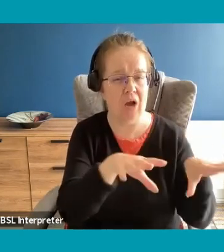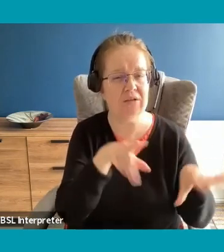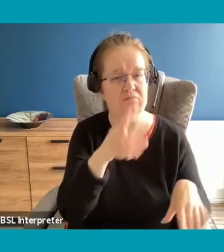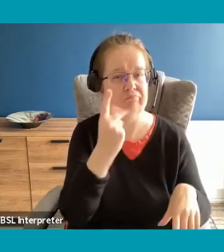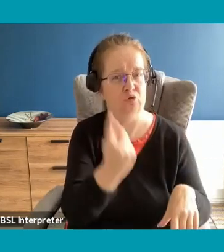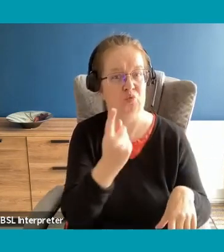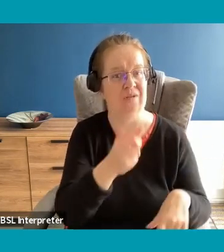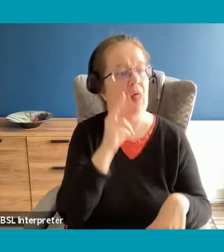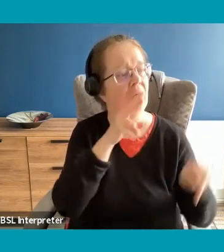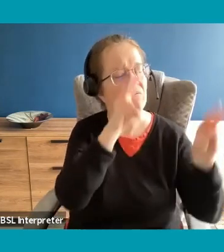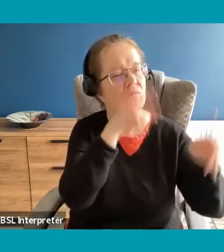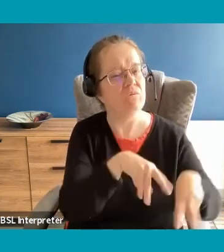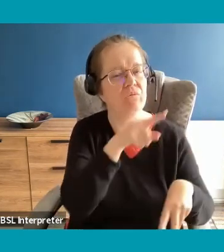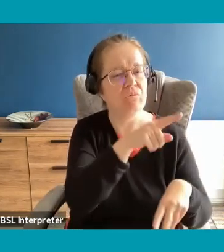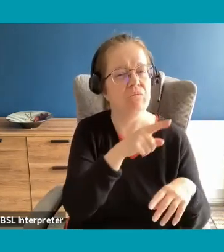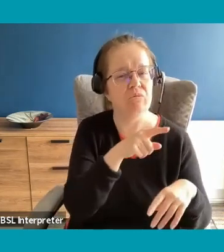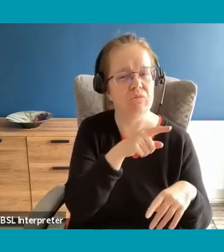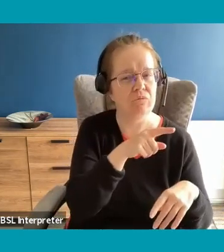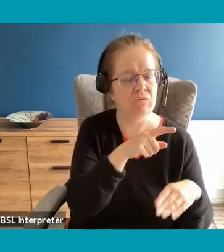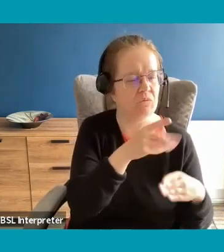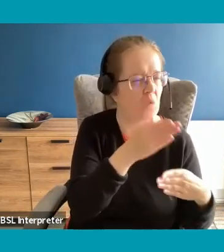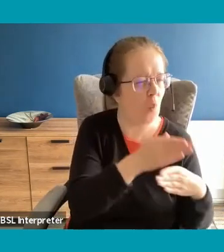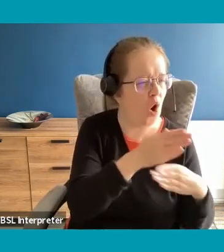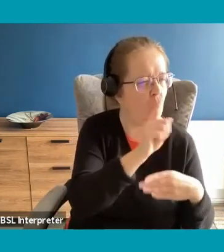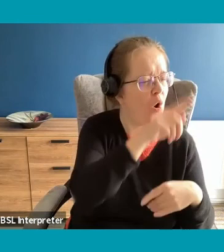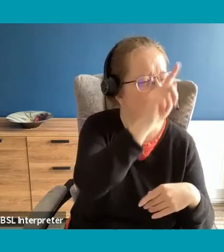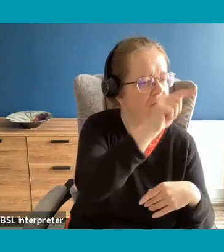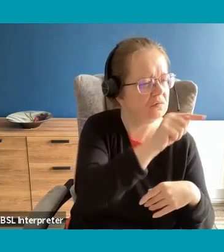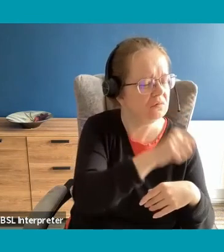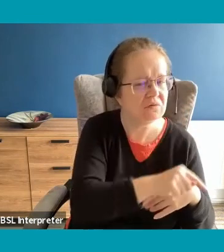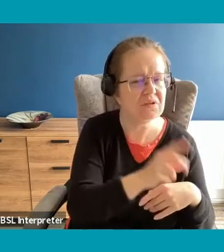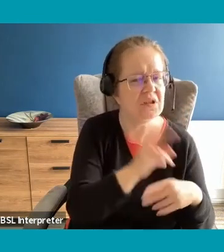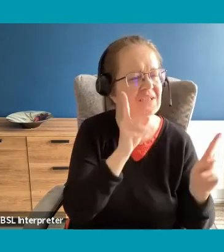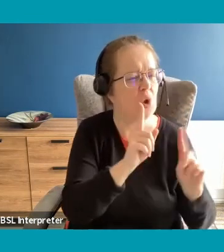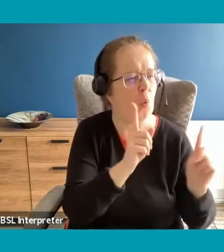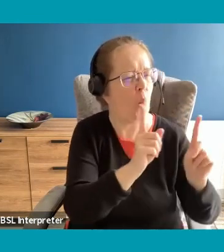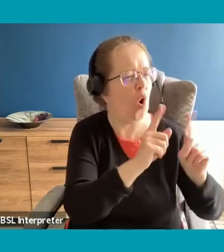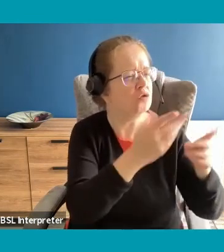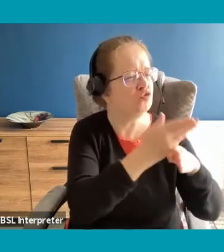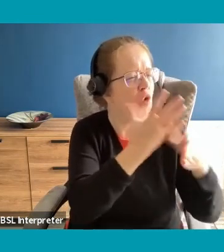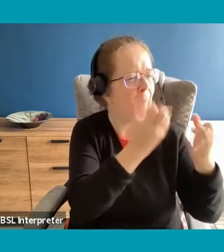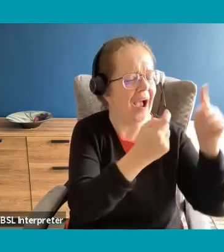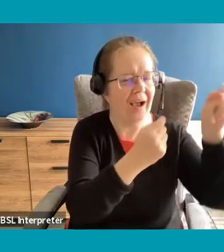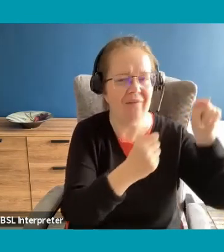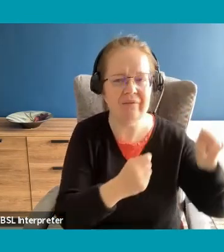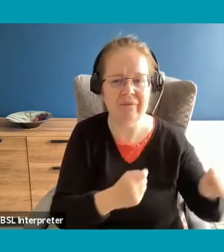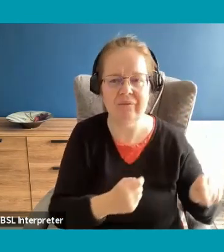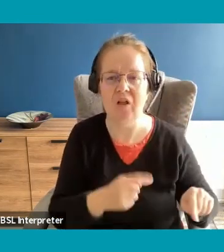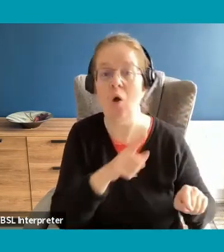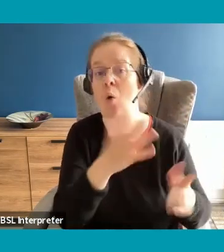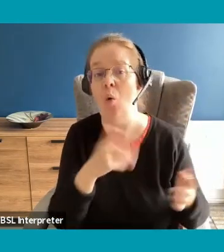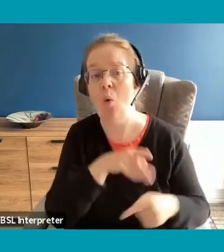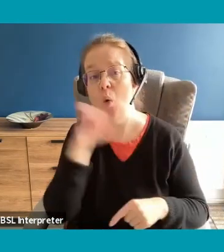check about the about tells. You can also see opportunities there, but if you also go onto the Evenbreak job